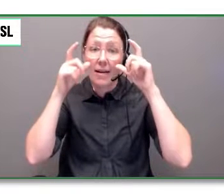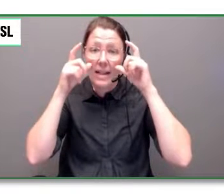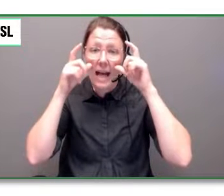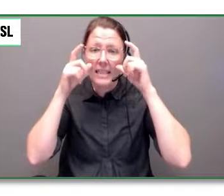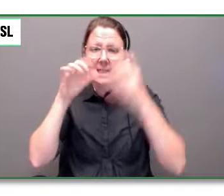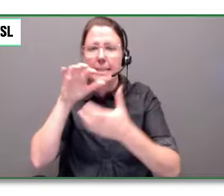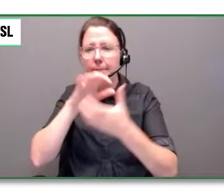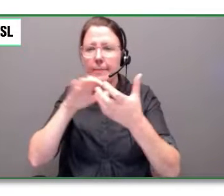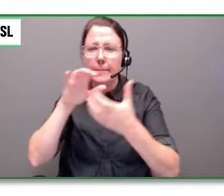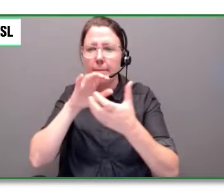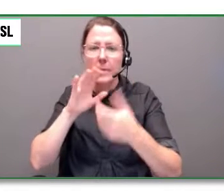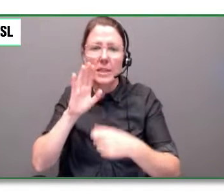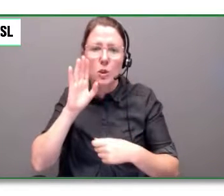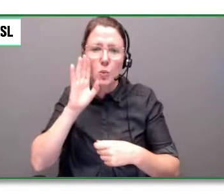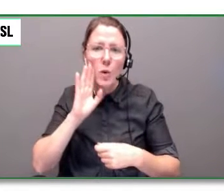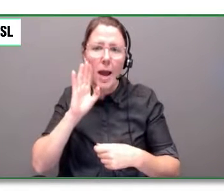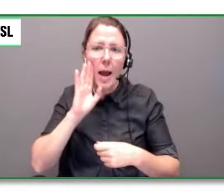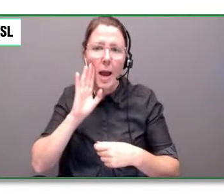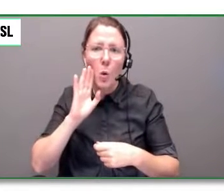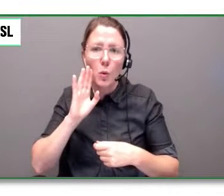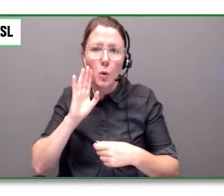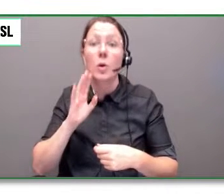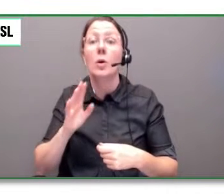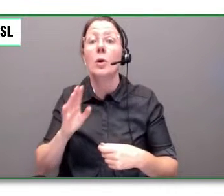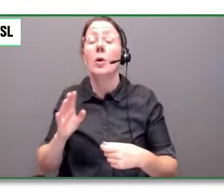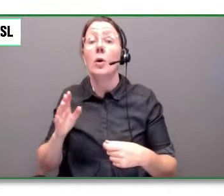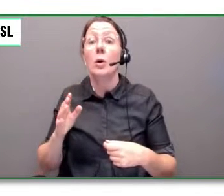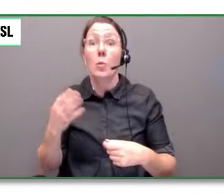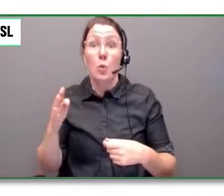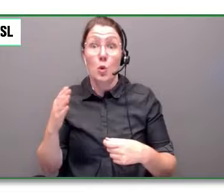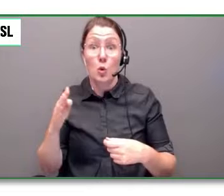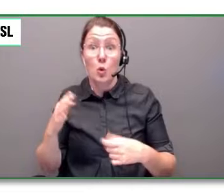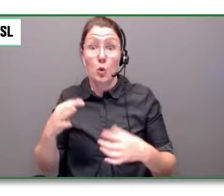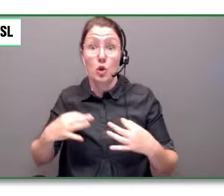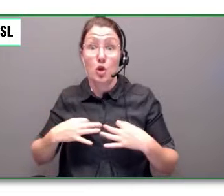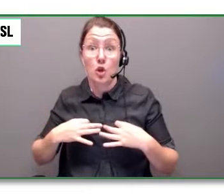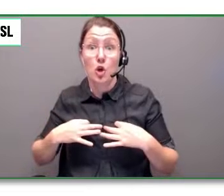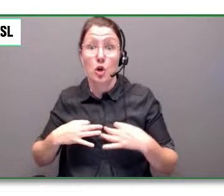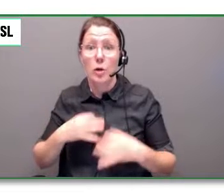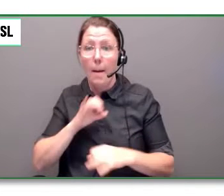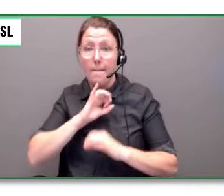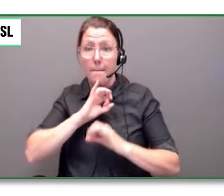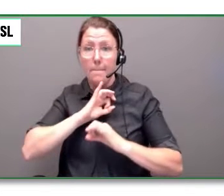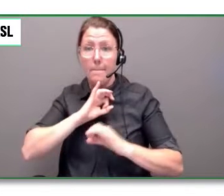button-down shirt that is unbuttoned to accommodate my 38 week pregnant belly.